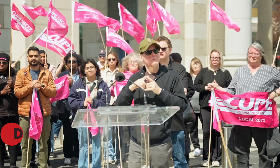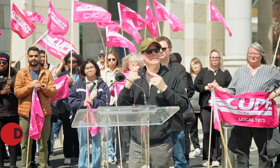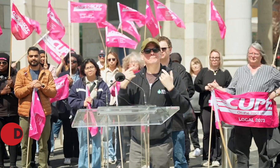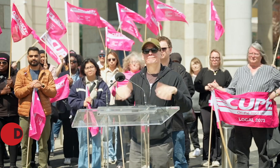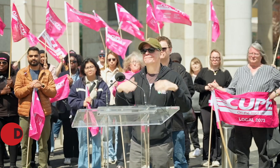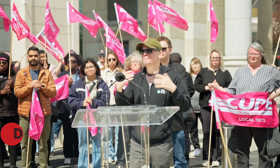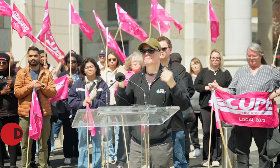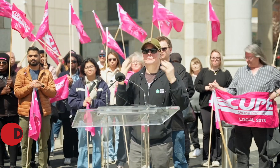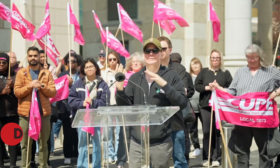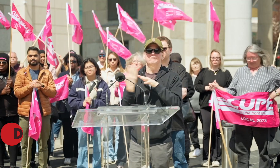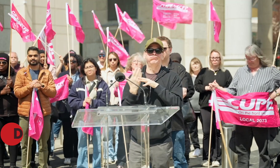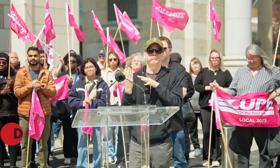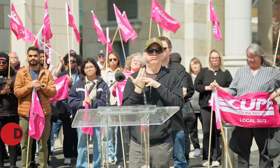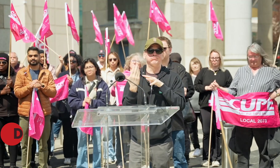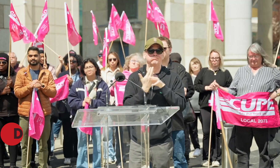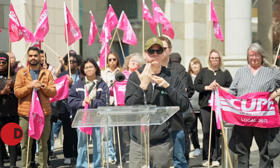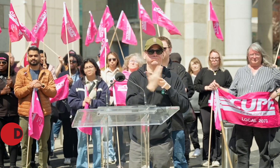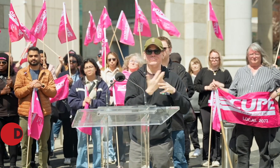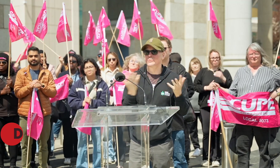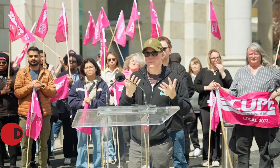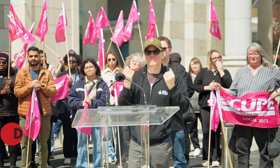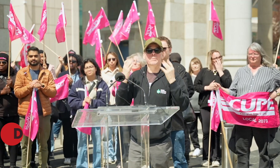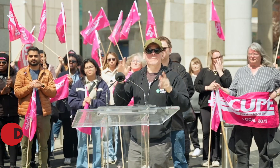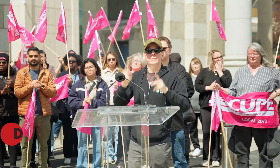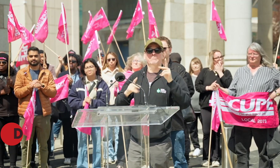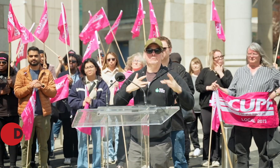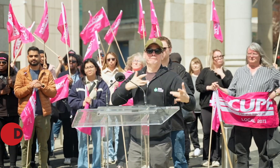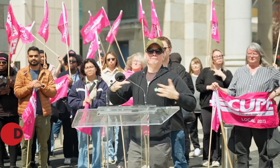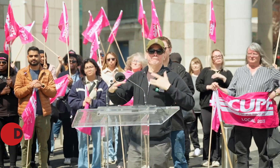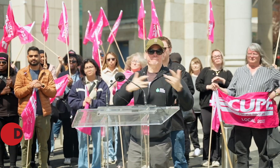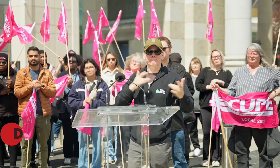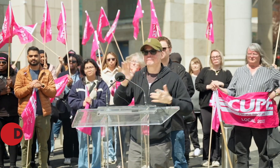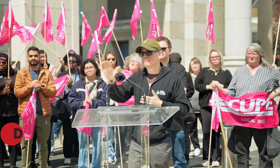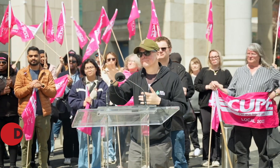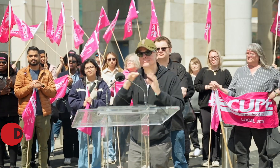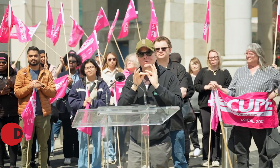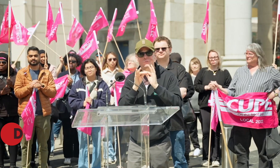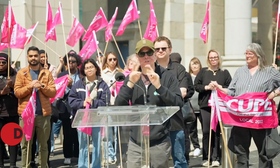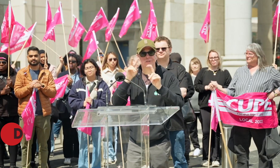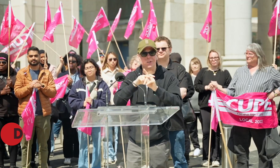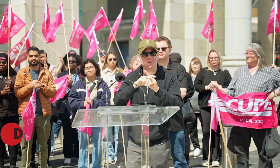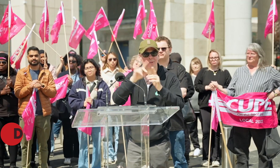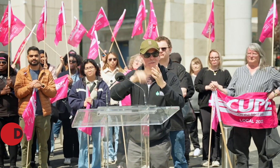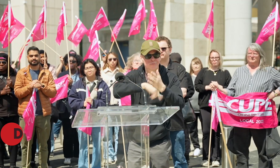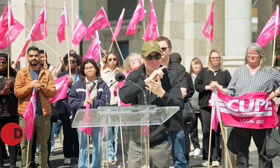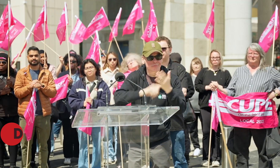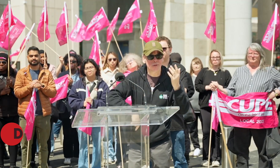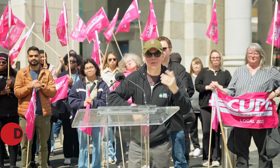by people concerned about interpreter bookings being cancelled,